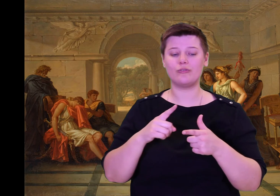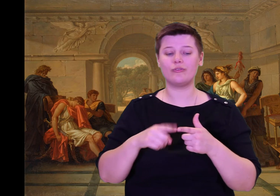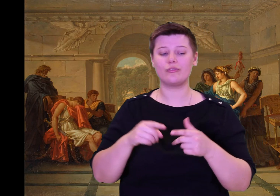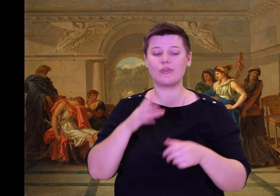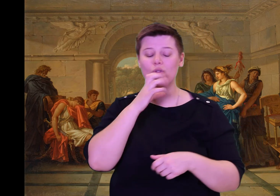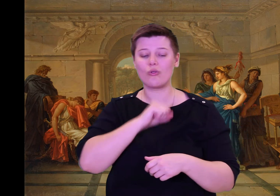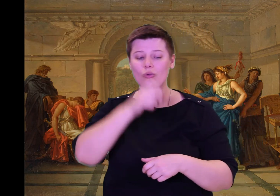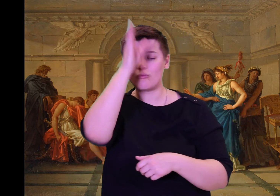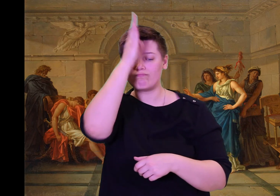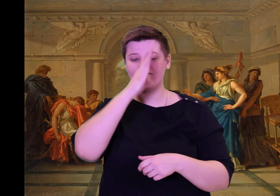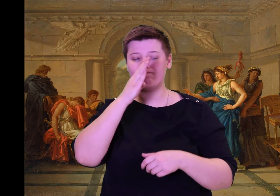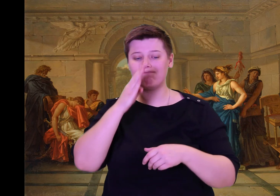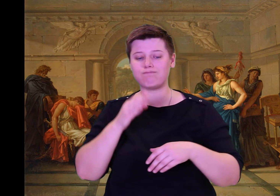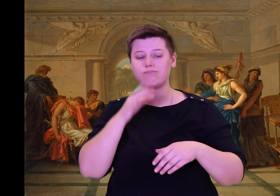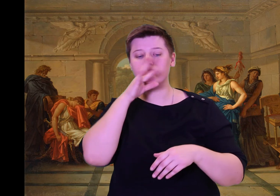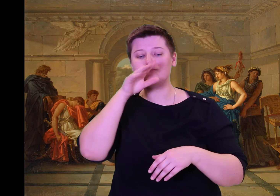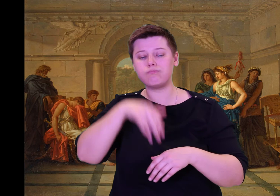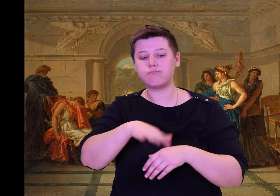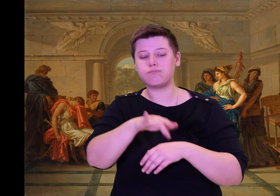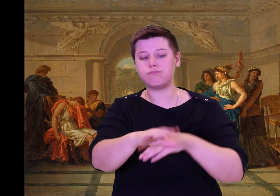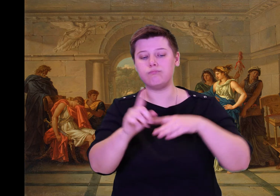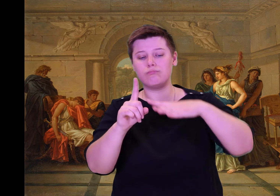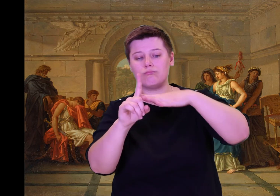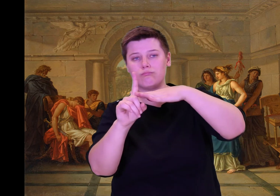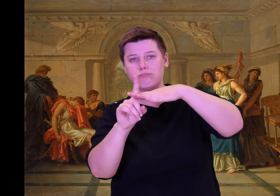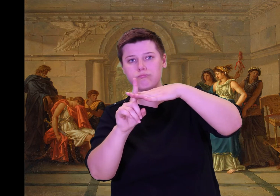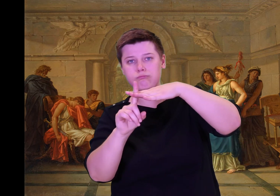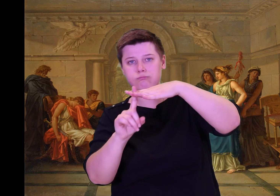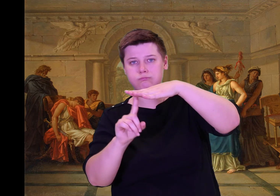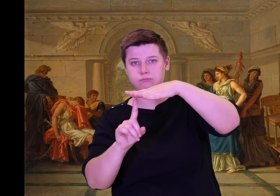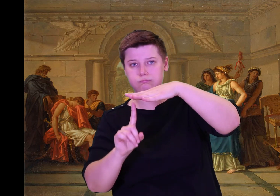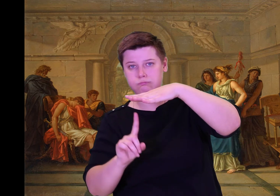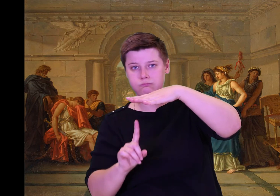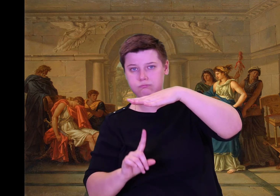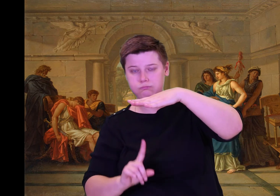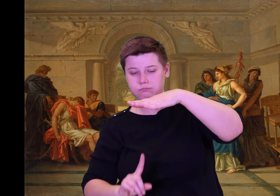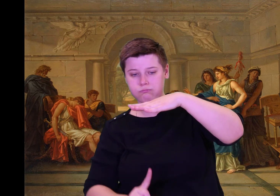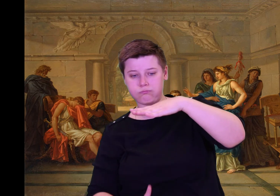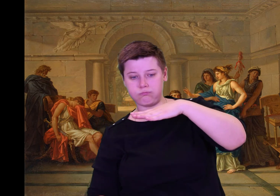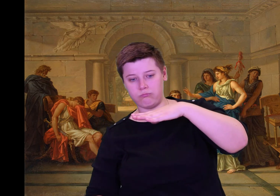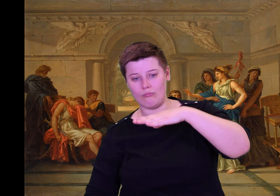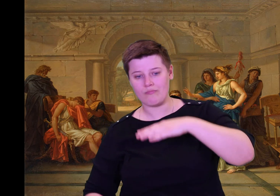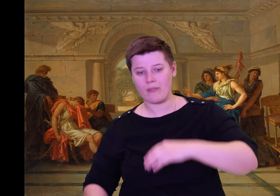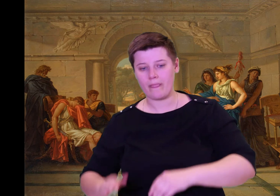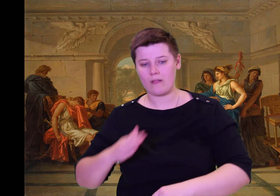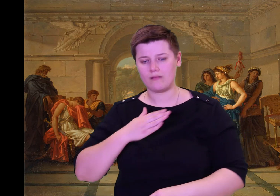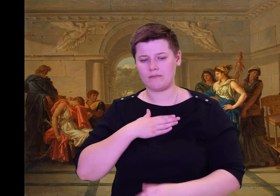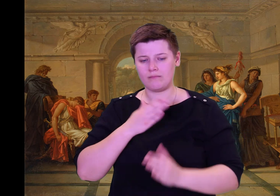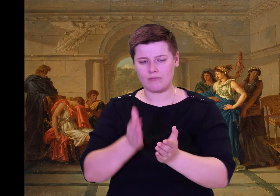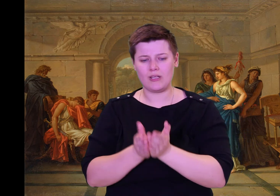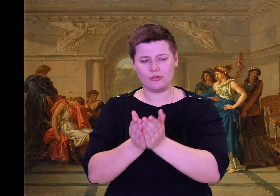him across the sea's broad back to his own land. But Menelaus, it is not your